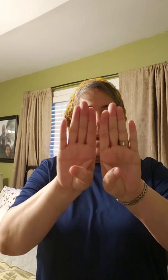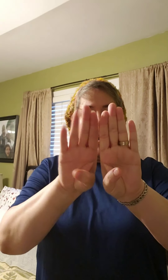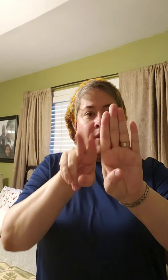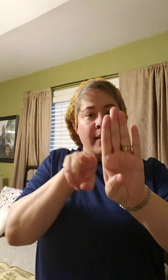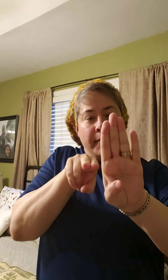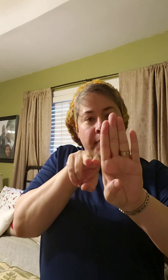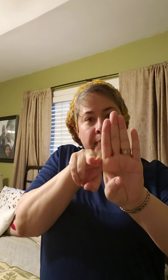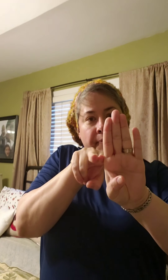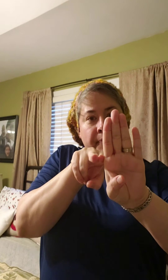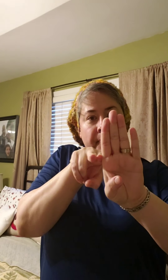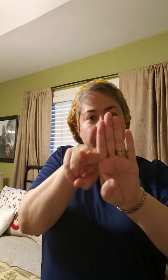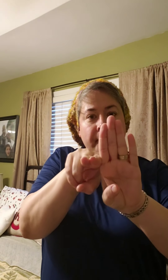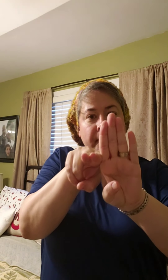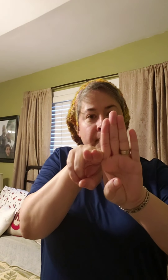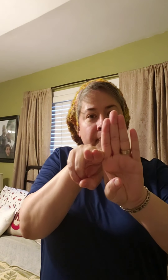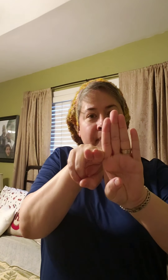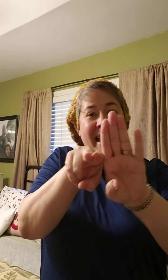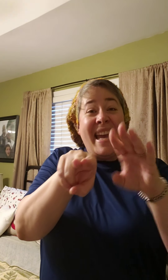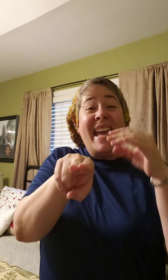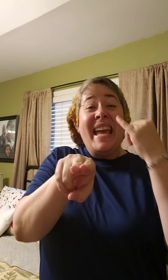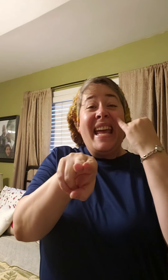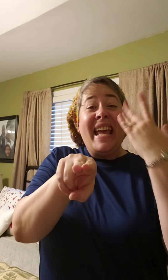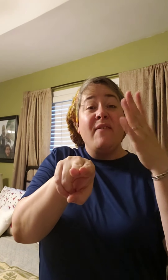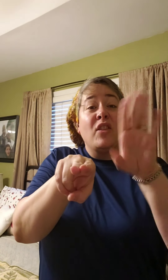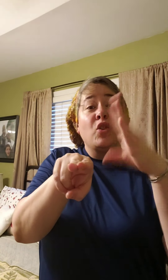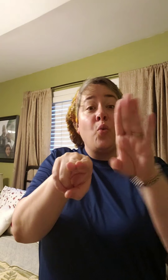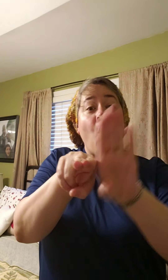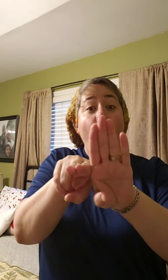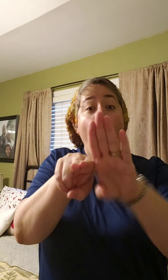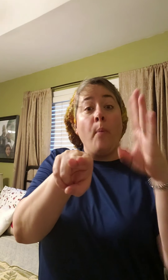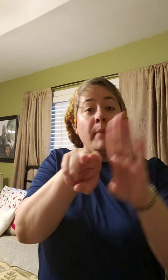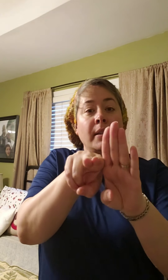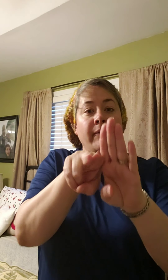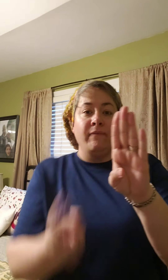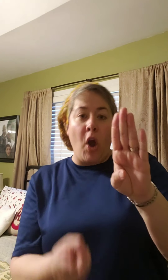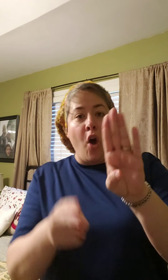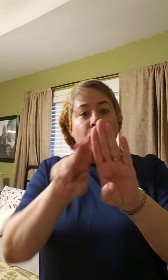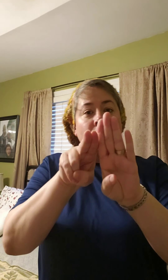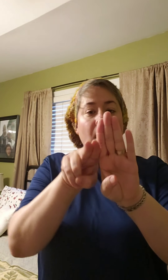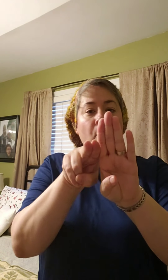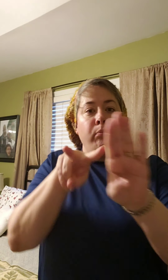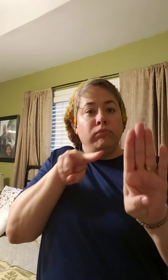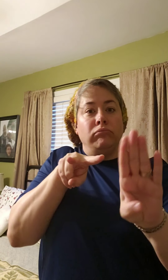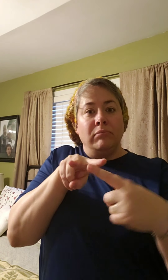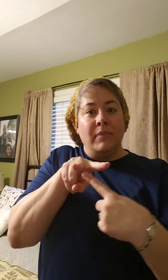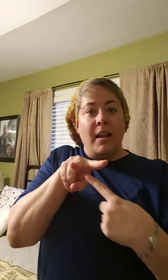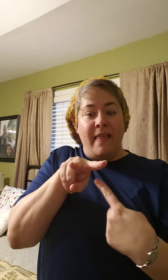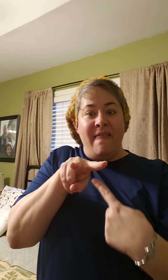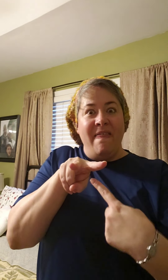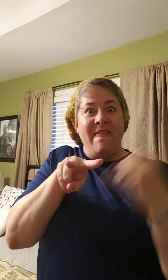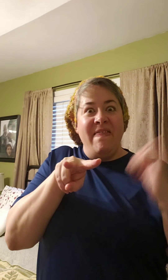stick the metal prongs (closed) in between the jam and door. If the door opens, the device fall out and prongs open